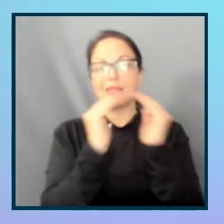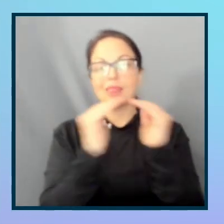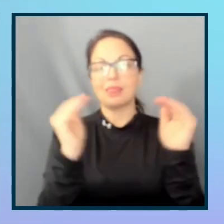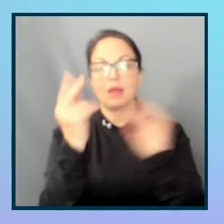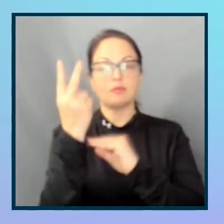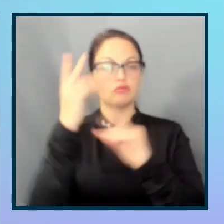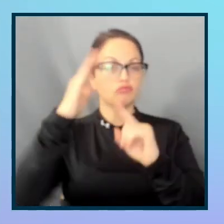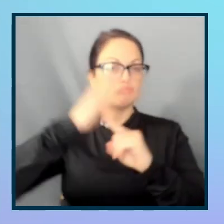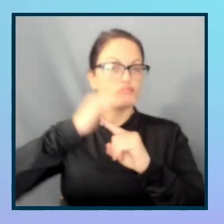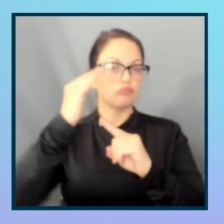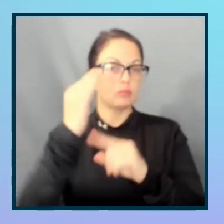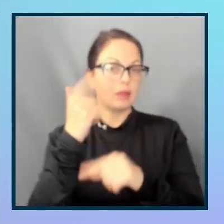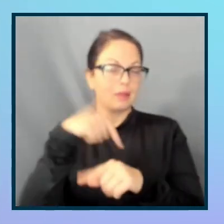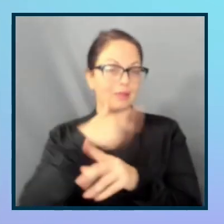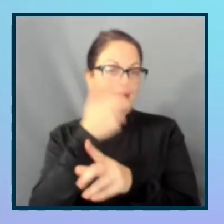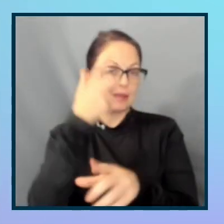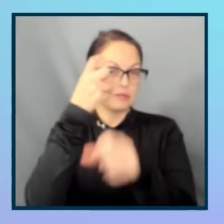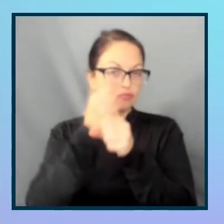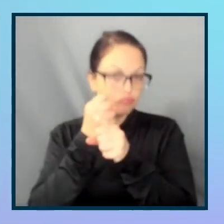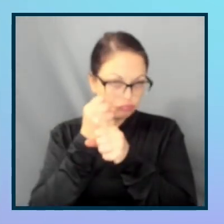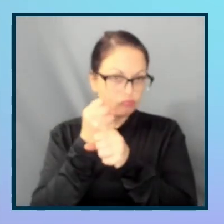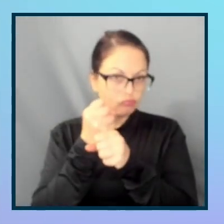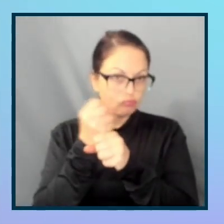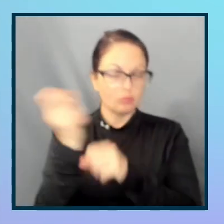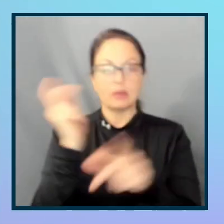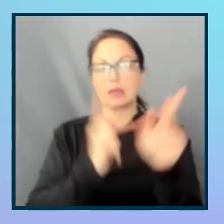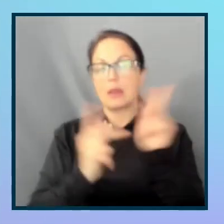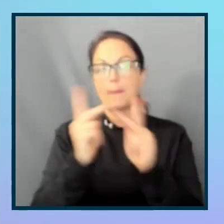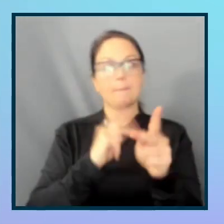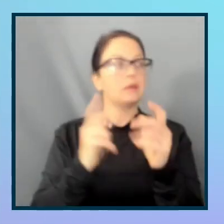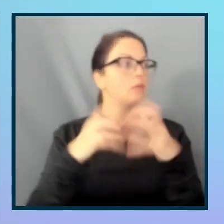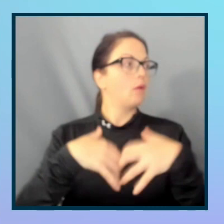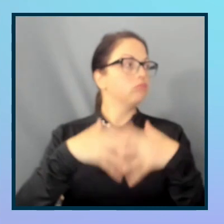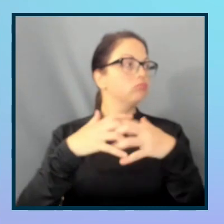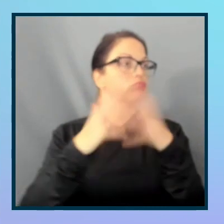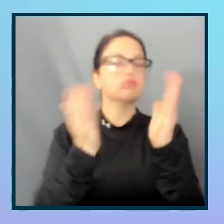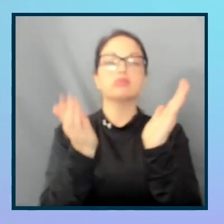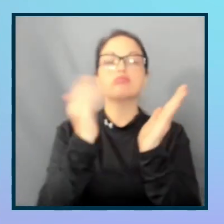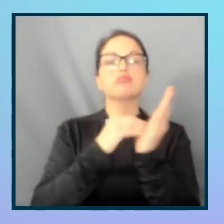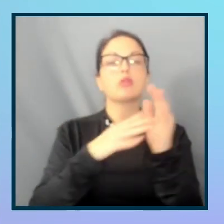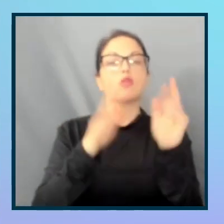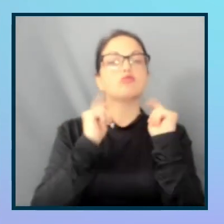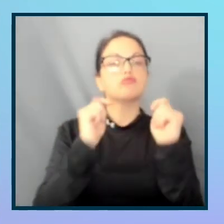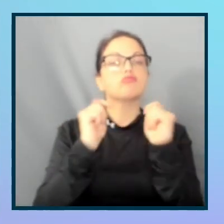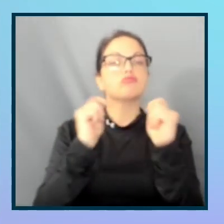just worked with a bunch of people and rebuilt the tutorial within Teach Access